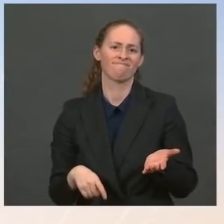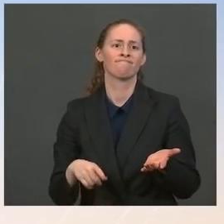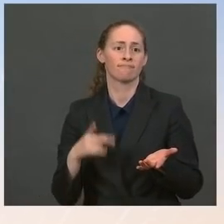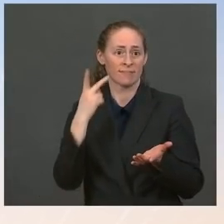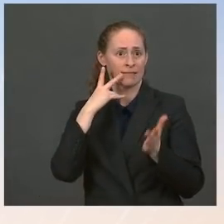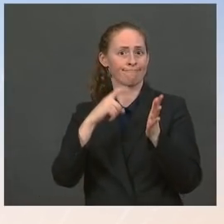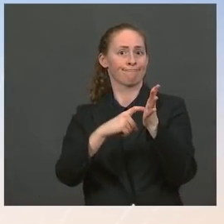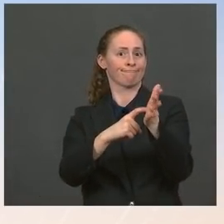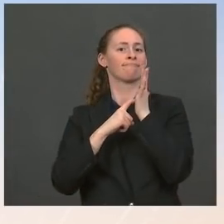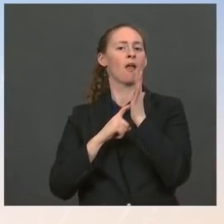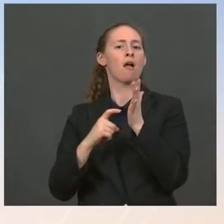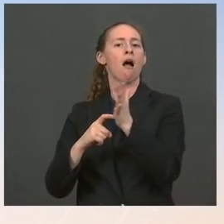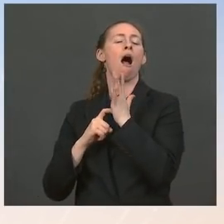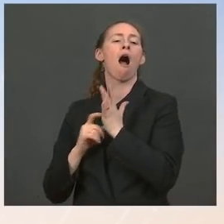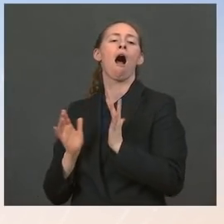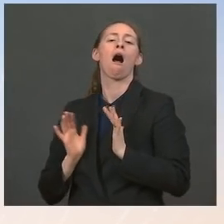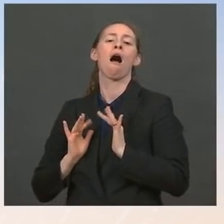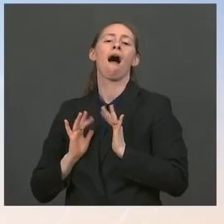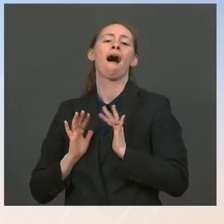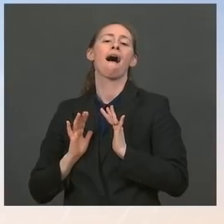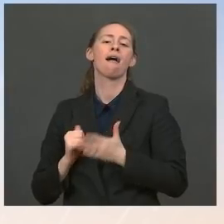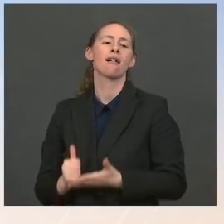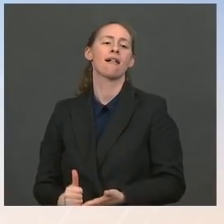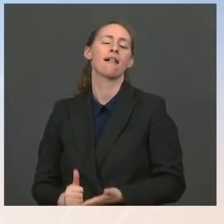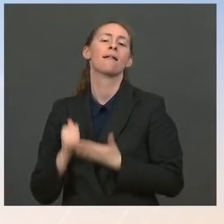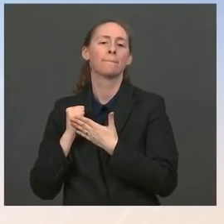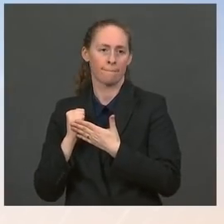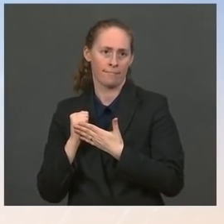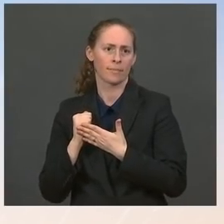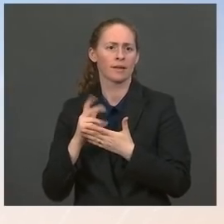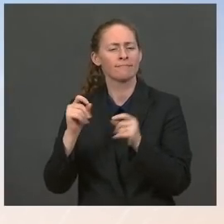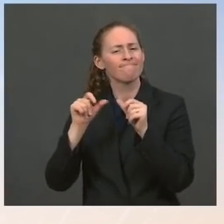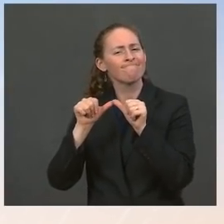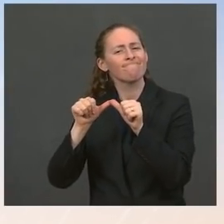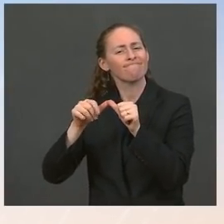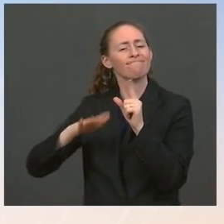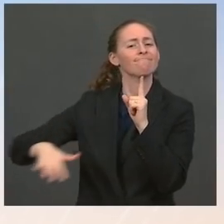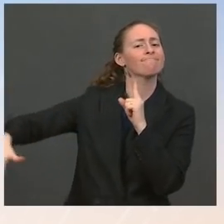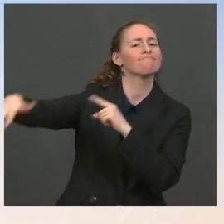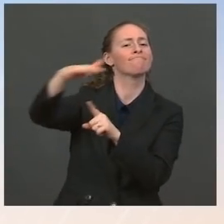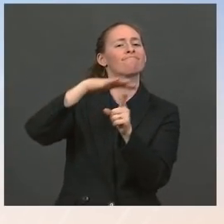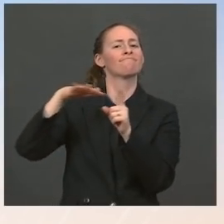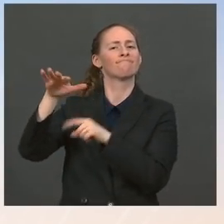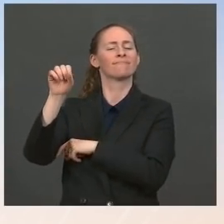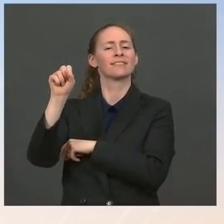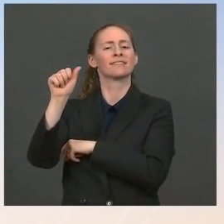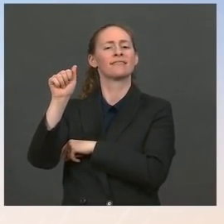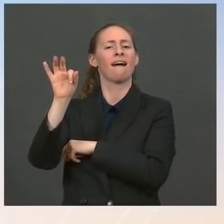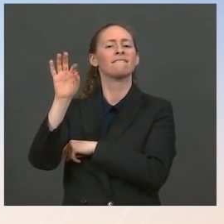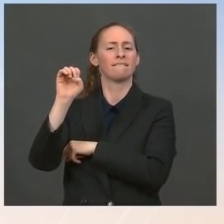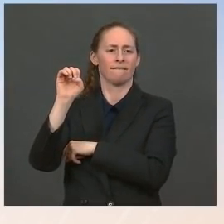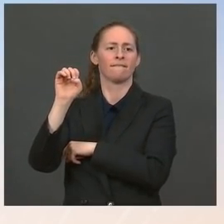And also, it's important to keep people safe in their workplace. That should be -- you know, that should be mission critical